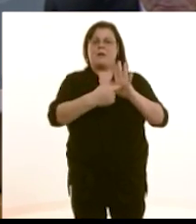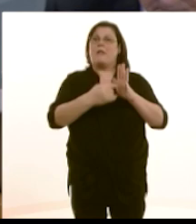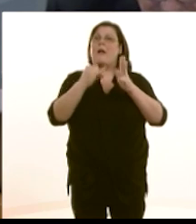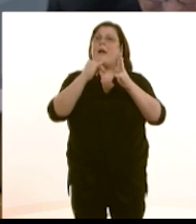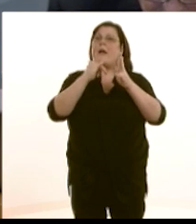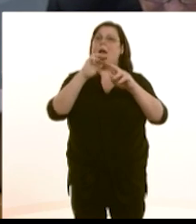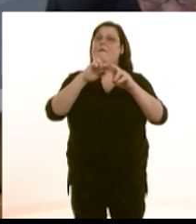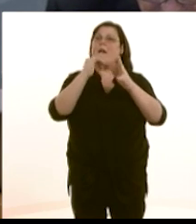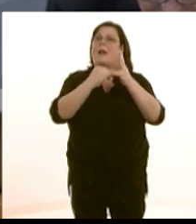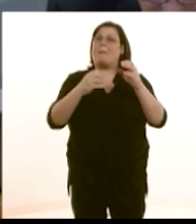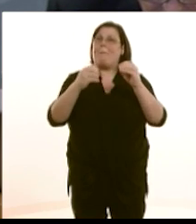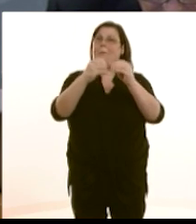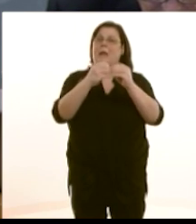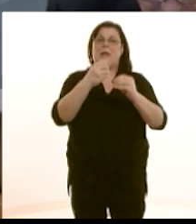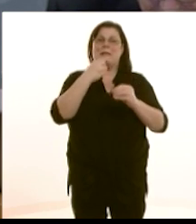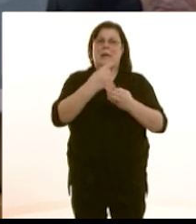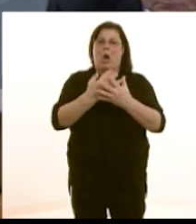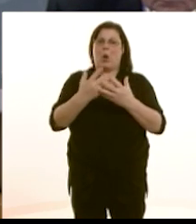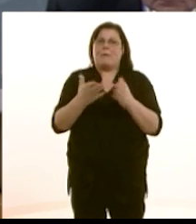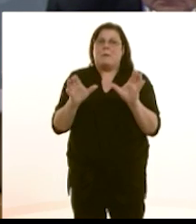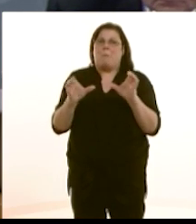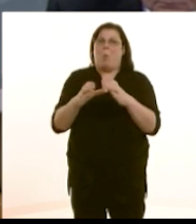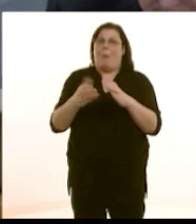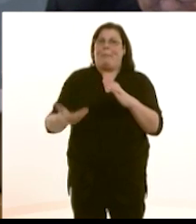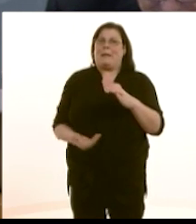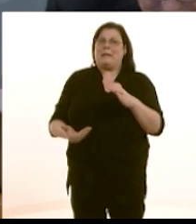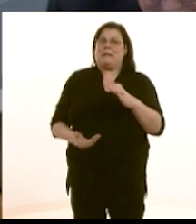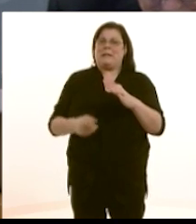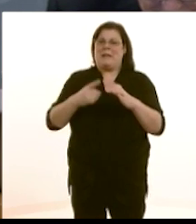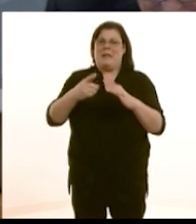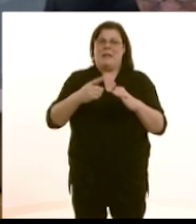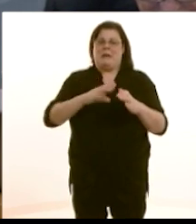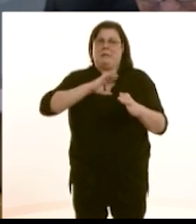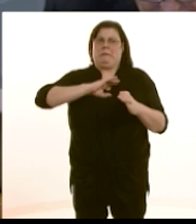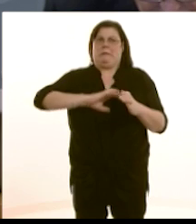that confidence amongst small businesses in Wales has fallen back into minus numbers for